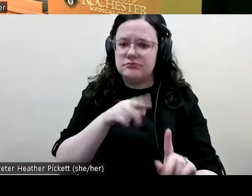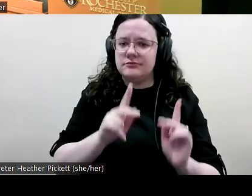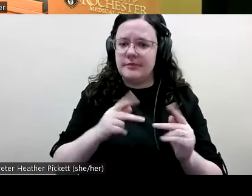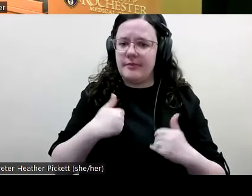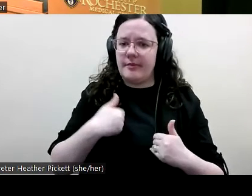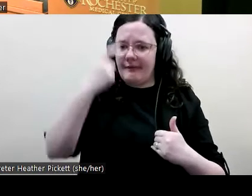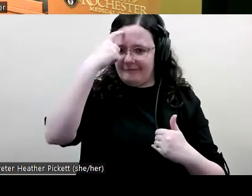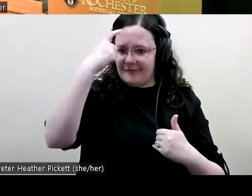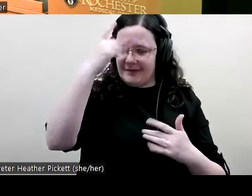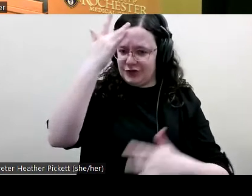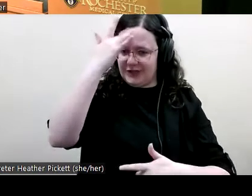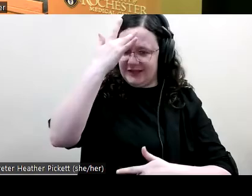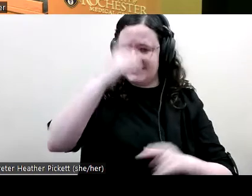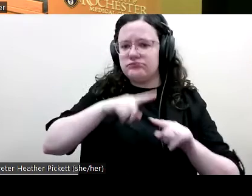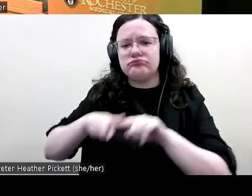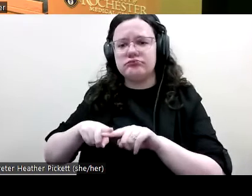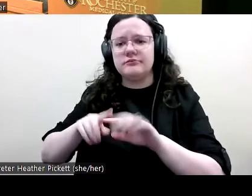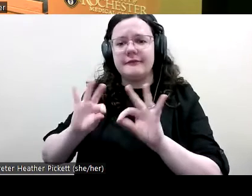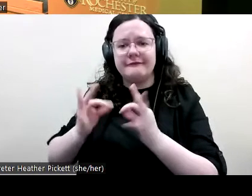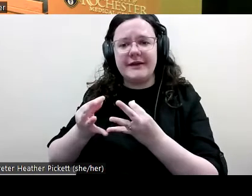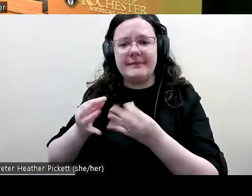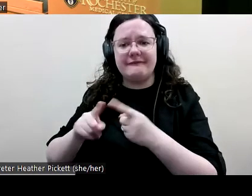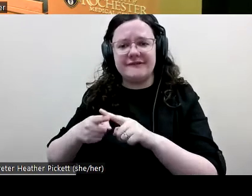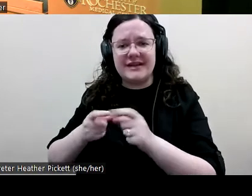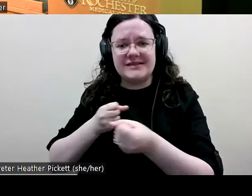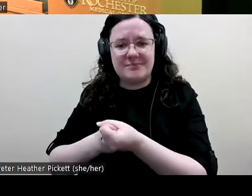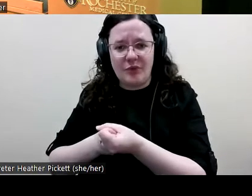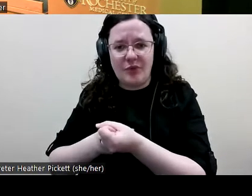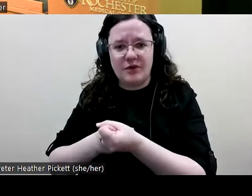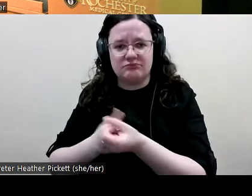Club houses and things like that everywhere so they don't have a lot of other people to depend